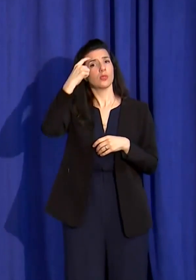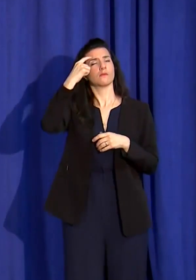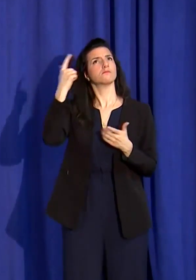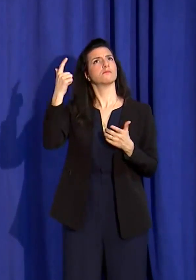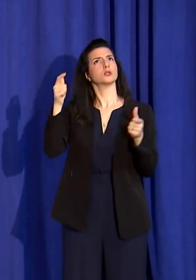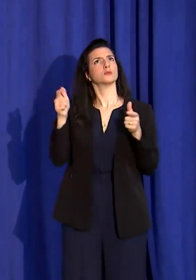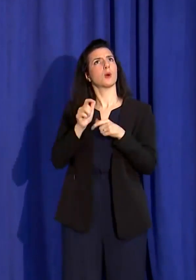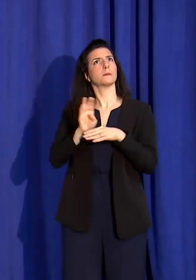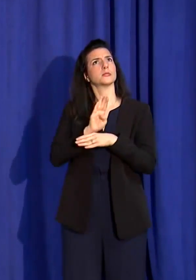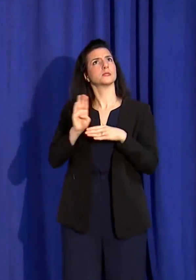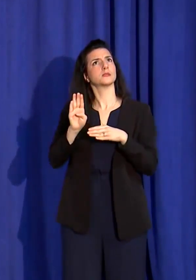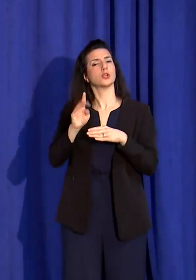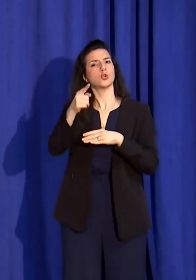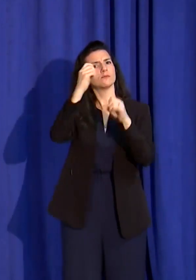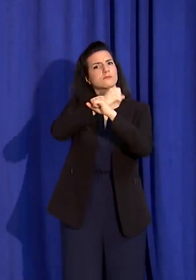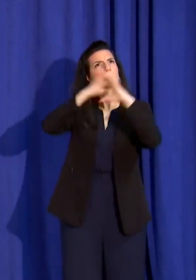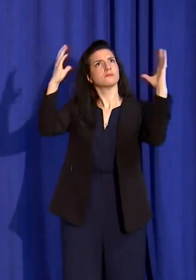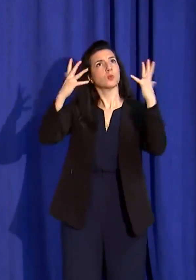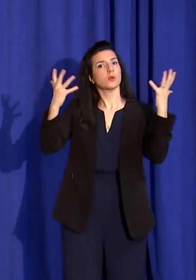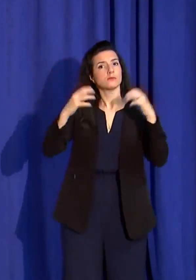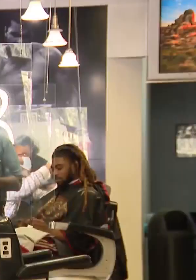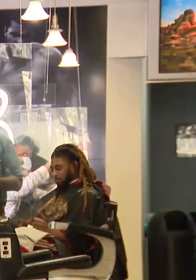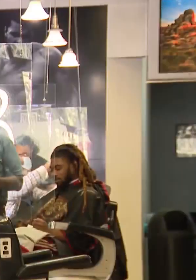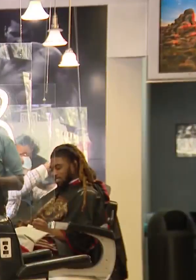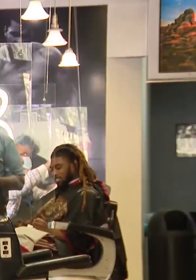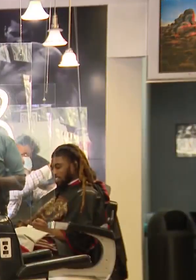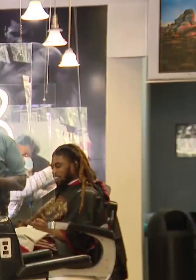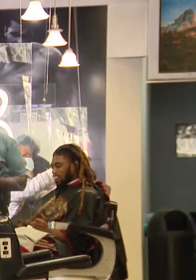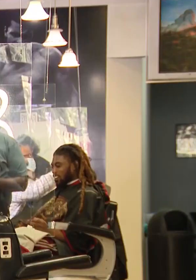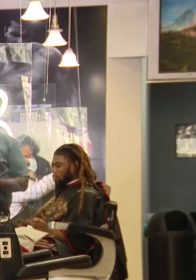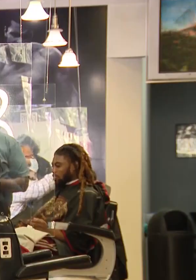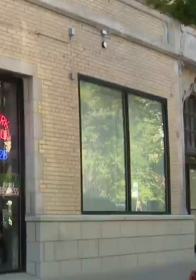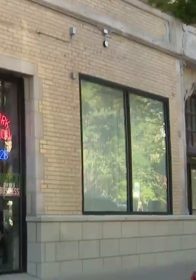ABOUT SMALL BUSINESSES. WHAT DO YOU THINK ABOUT DO YOU